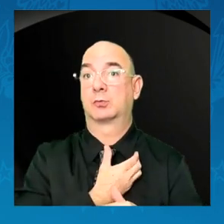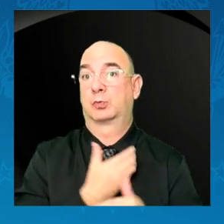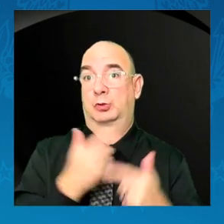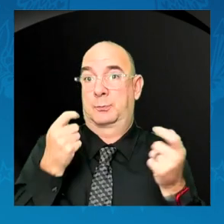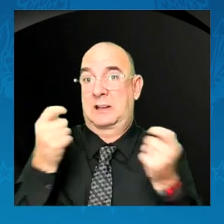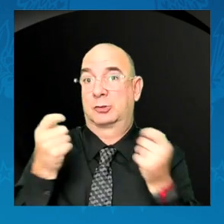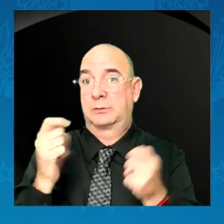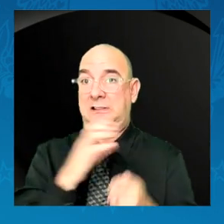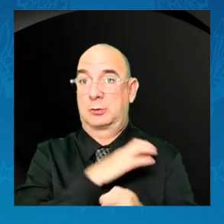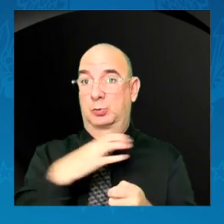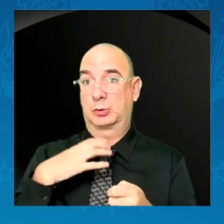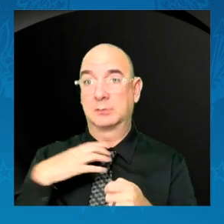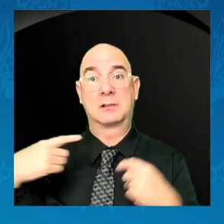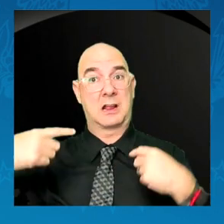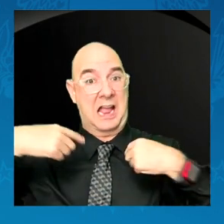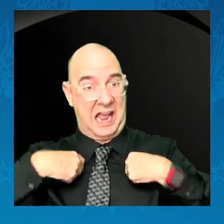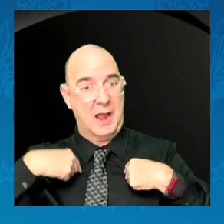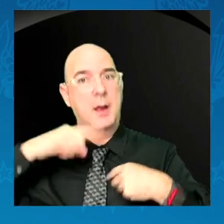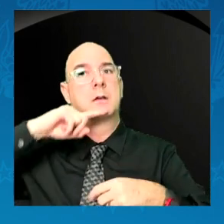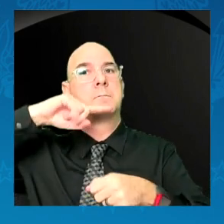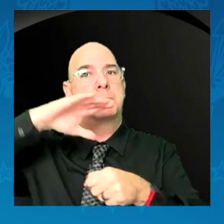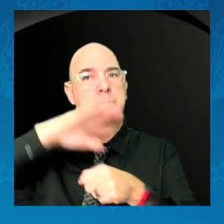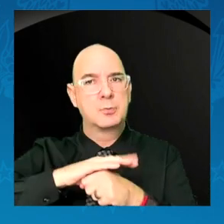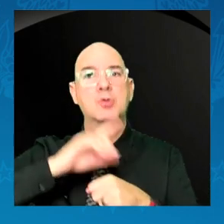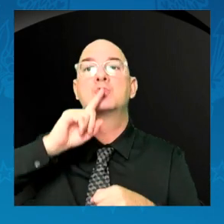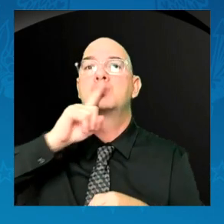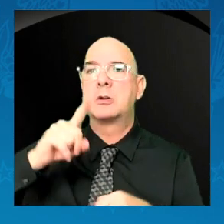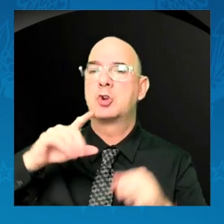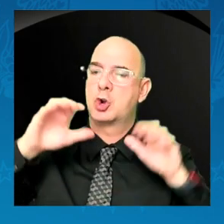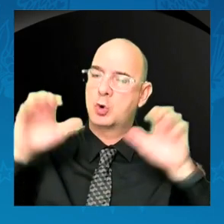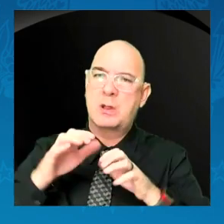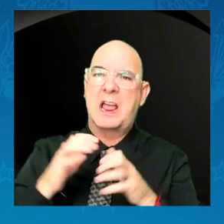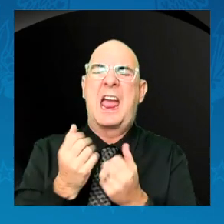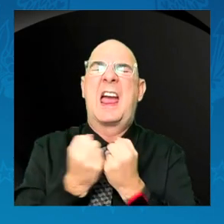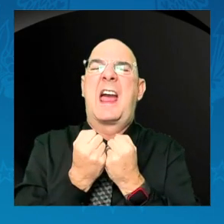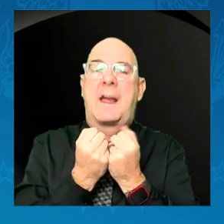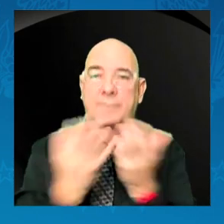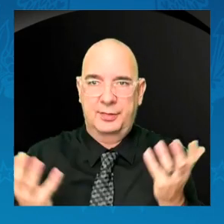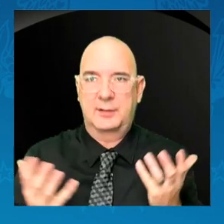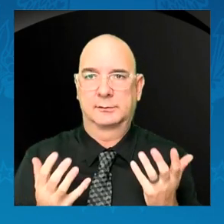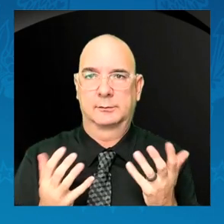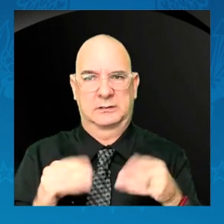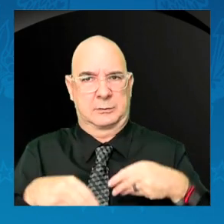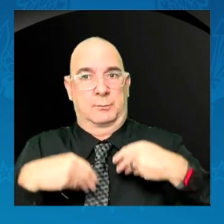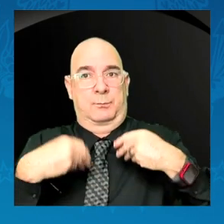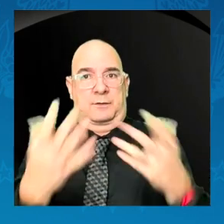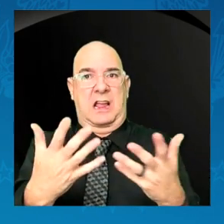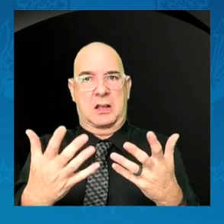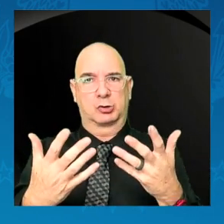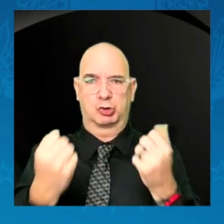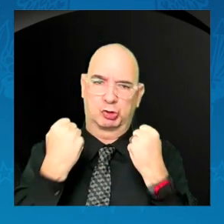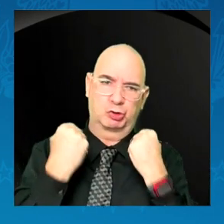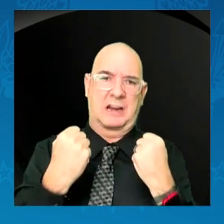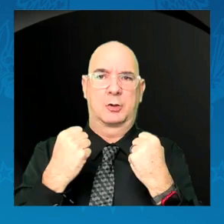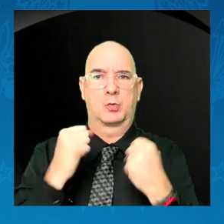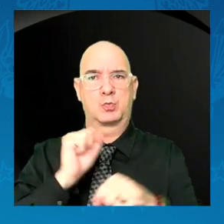that we are doing everything in this space to deliver, strengthen our workforce, bring in more diverse technical talent